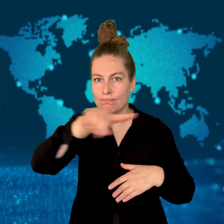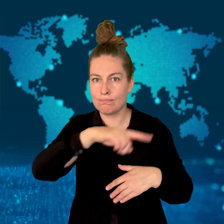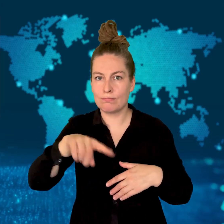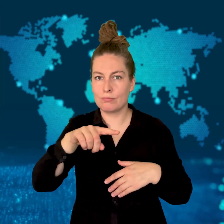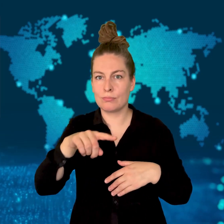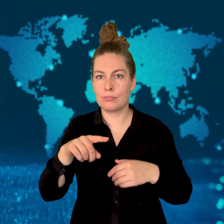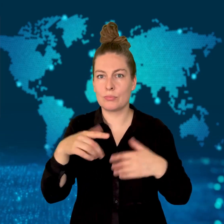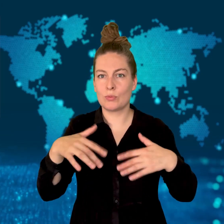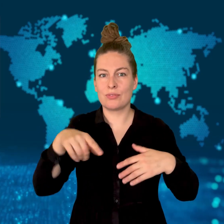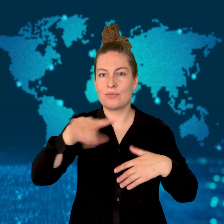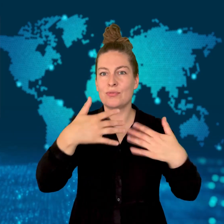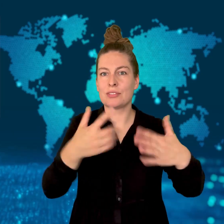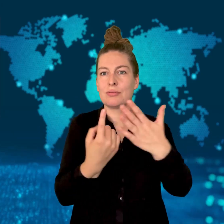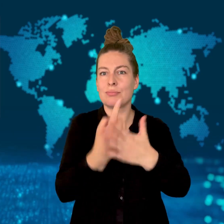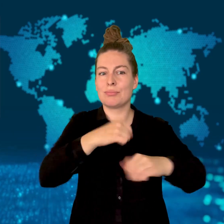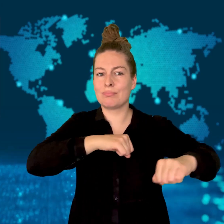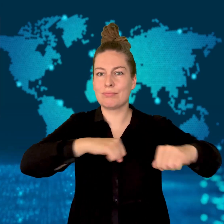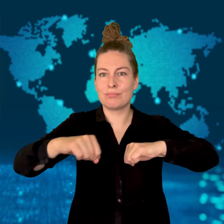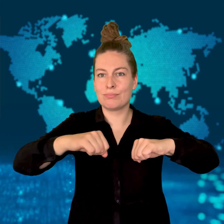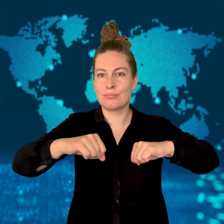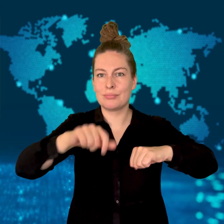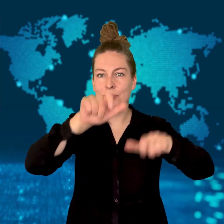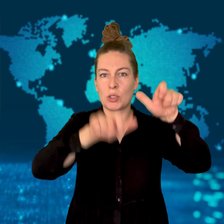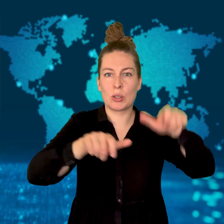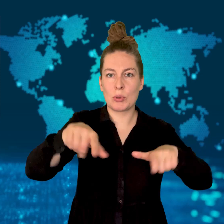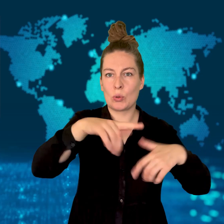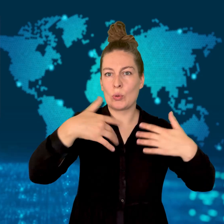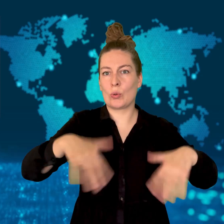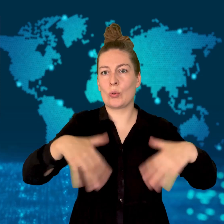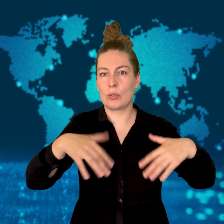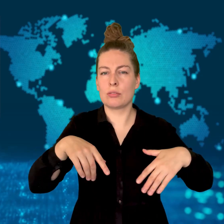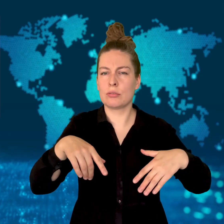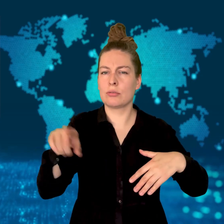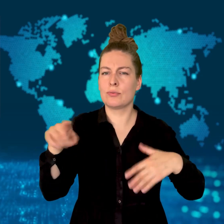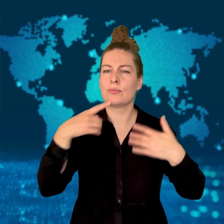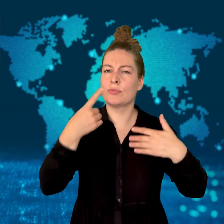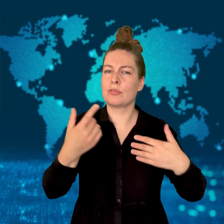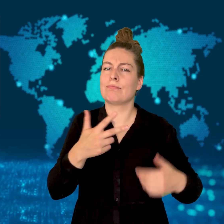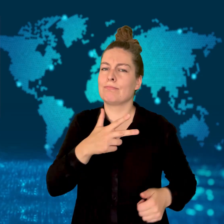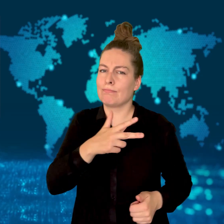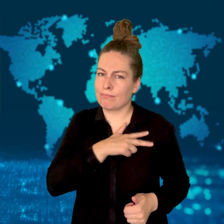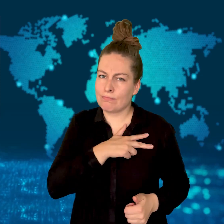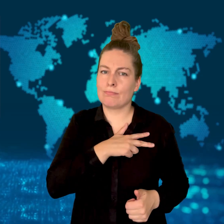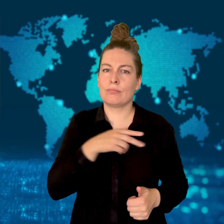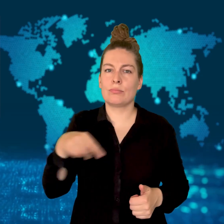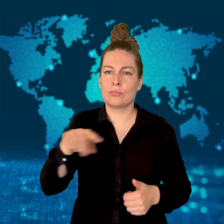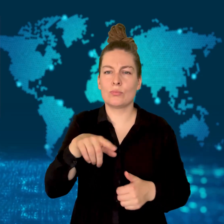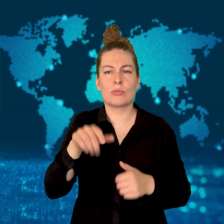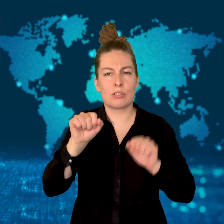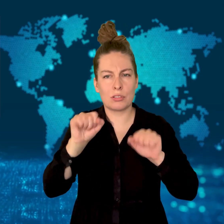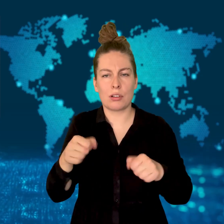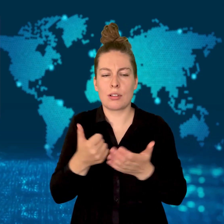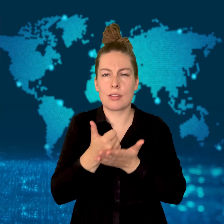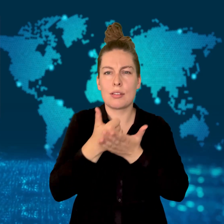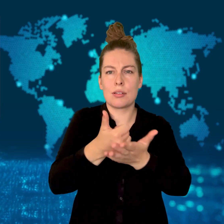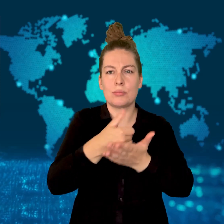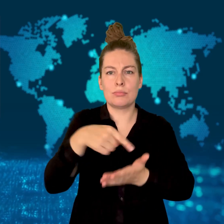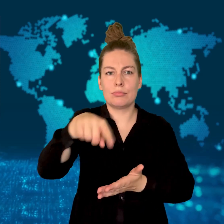She promised they would have access to rehousing.